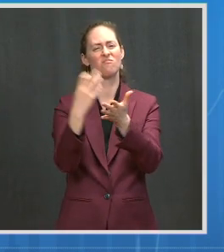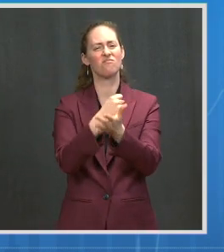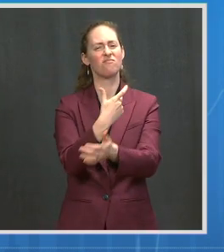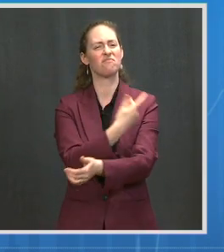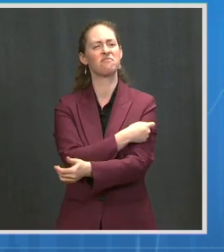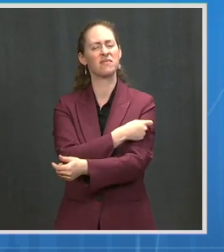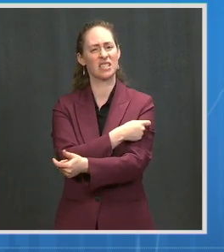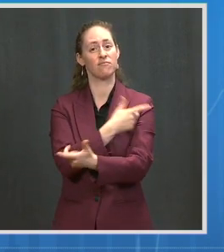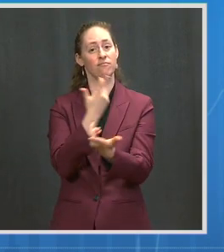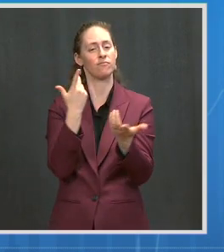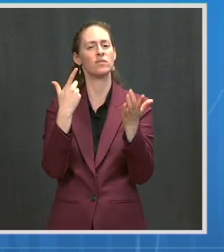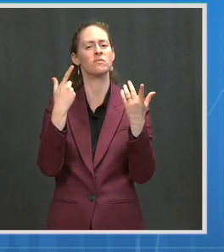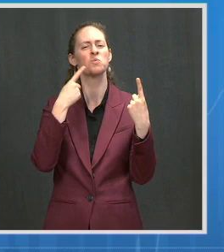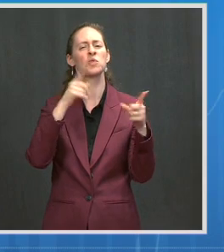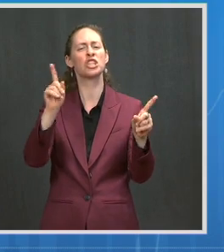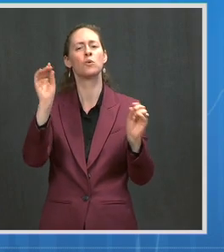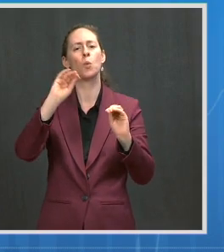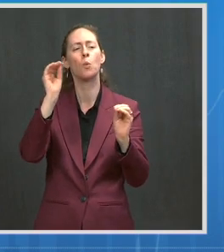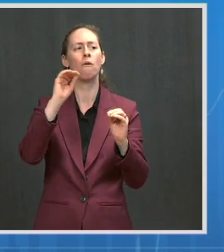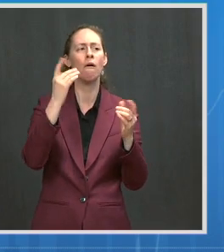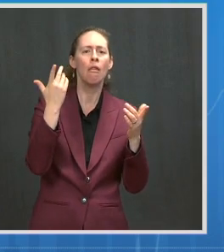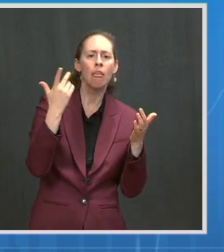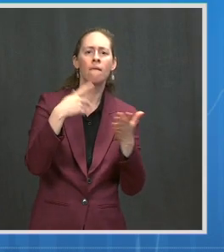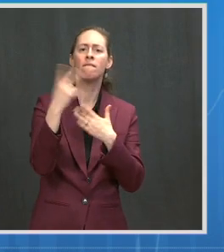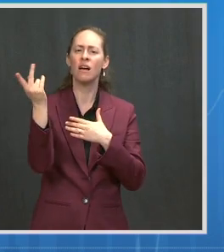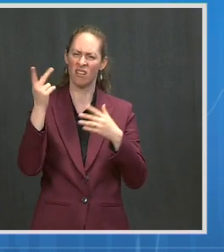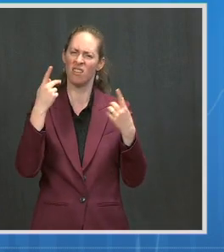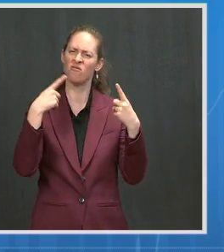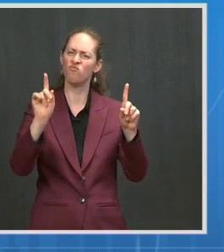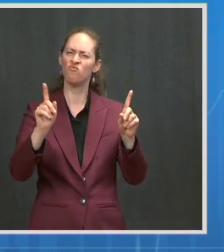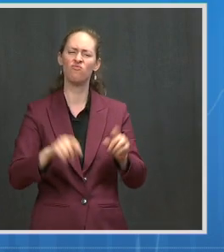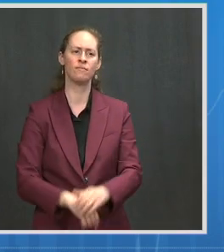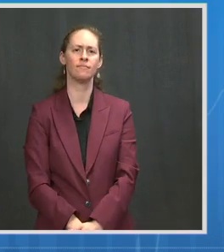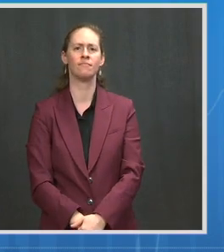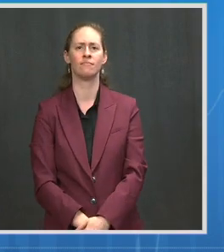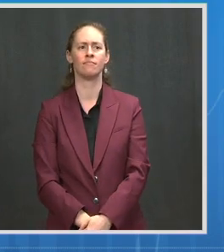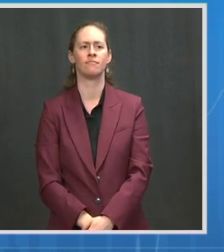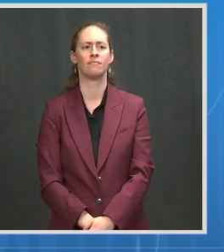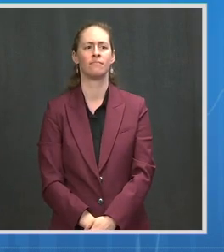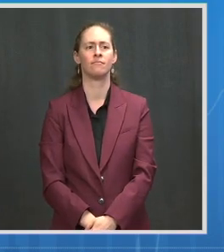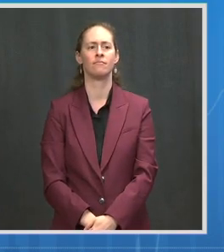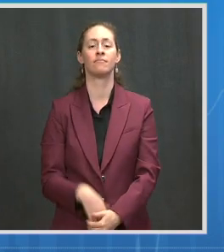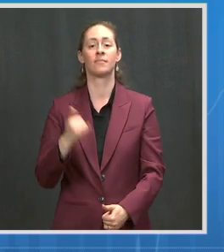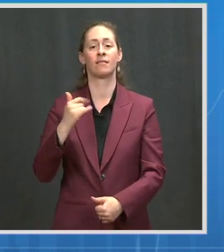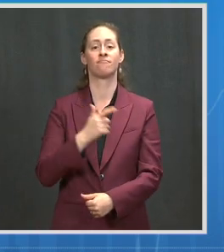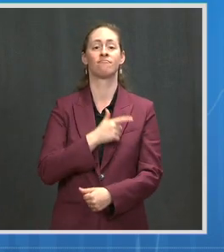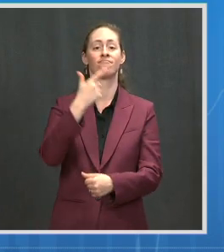I'll stop there and back to you, Andy. Mr. Slavitt: Thank you. Dr. Nunez-Smith. Dr. Nunez-Smith: Thank you so much, Andy.